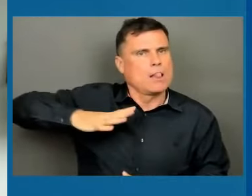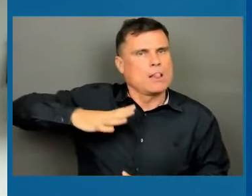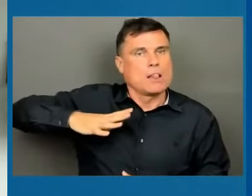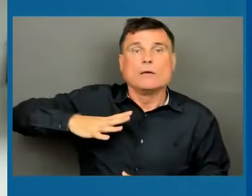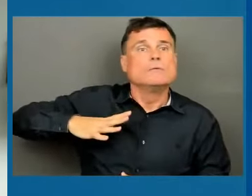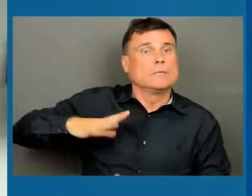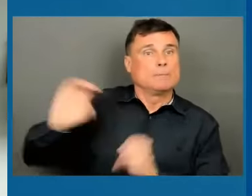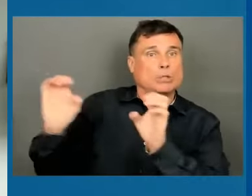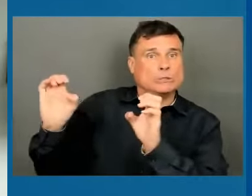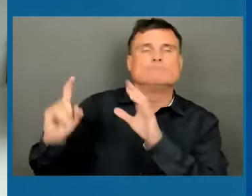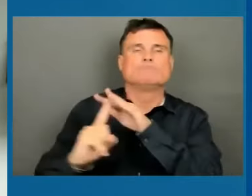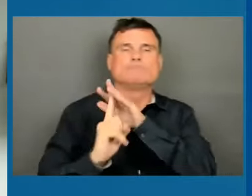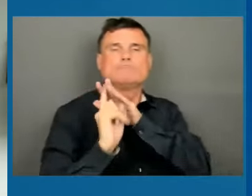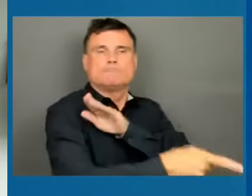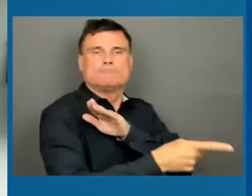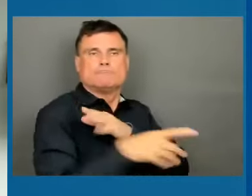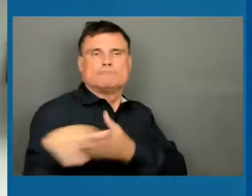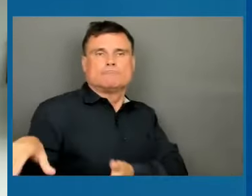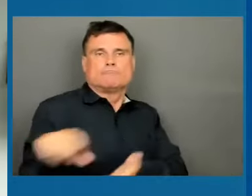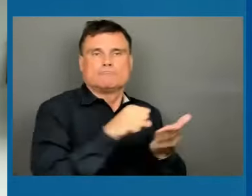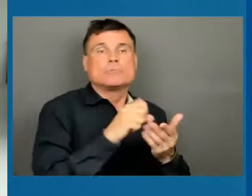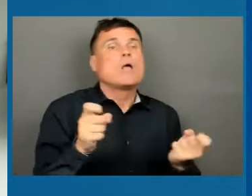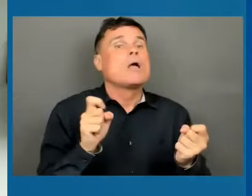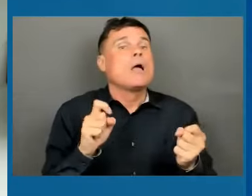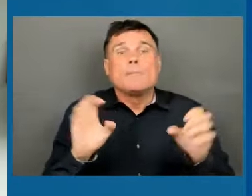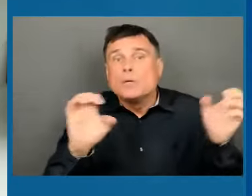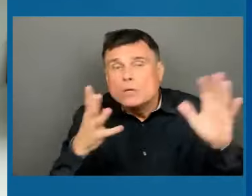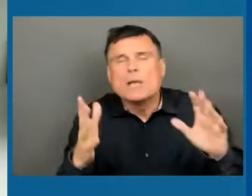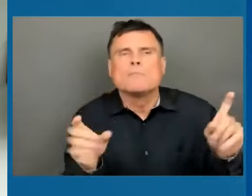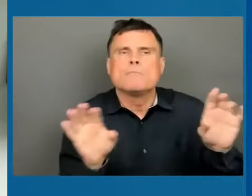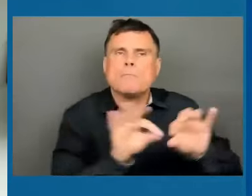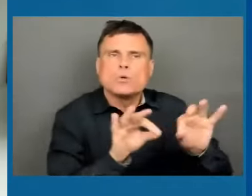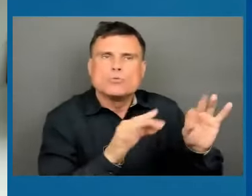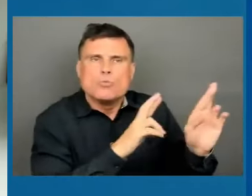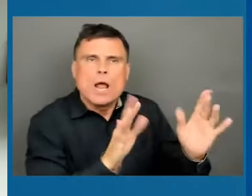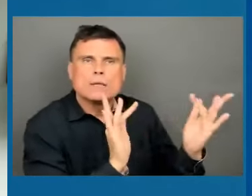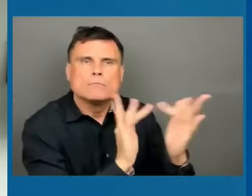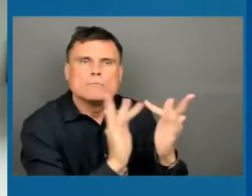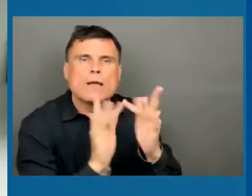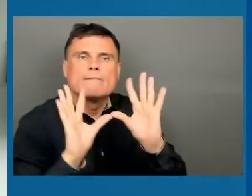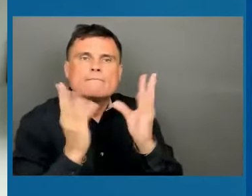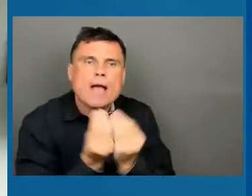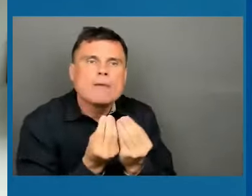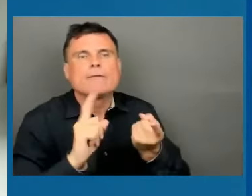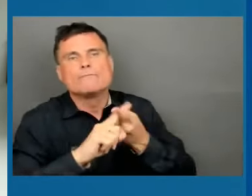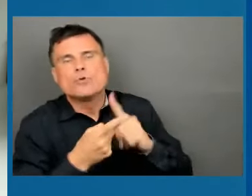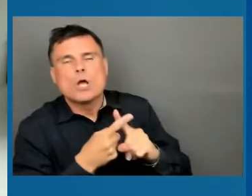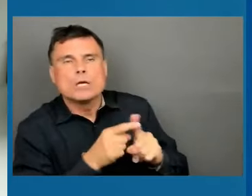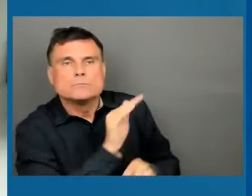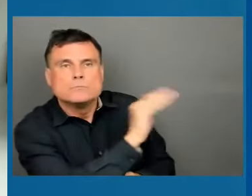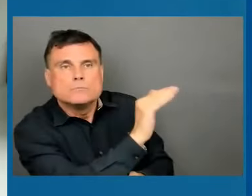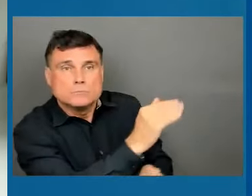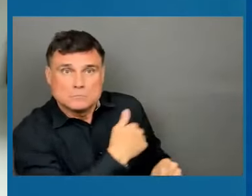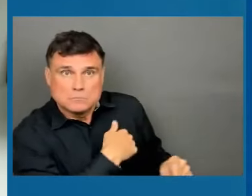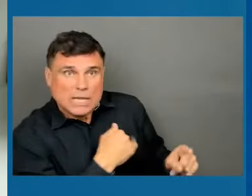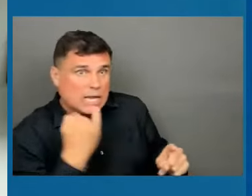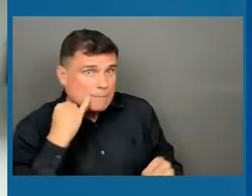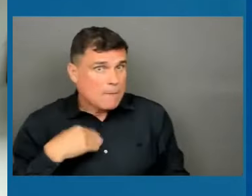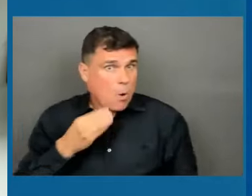machines and tiger dams. We have been working with affected communities and the B.C.